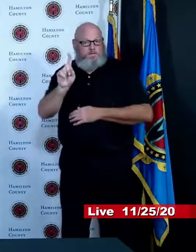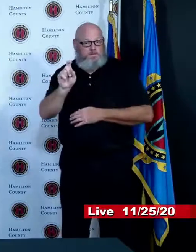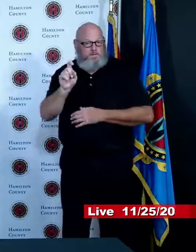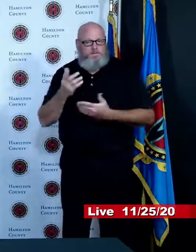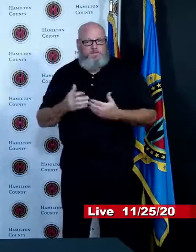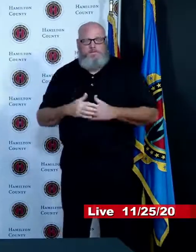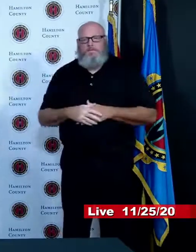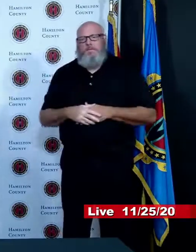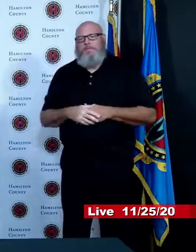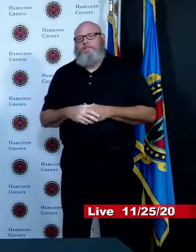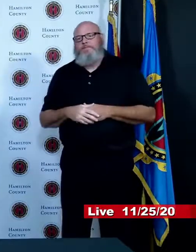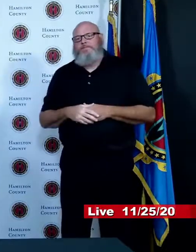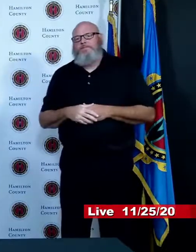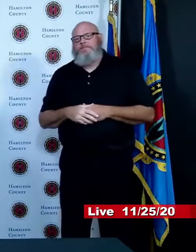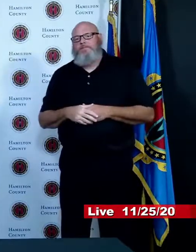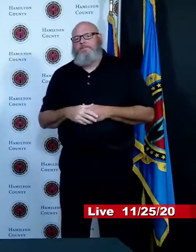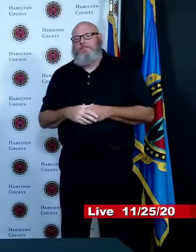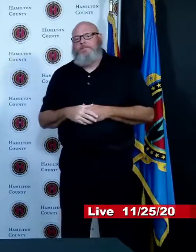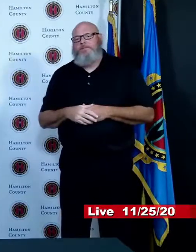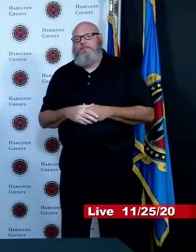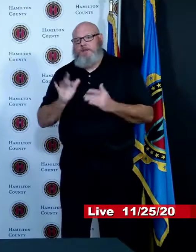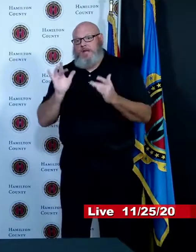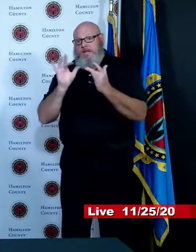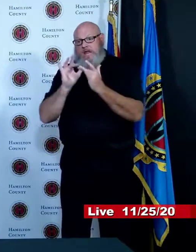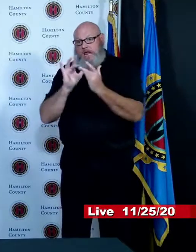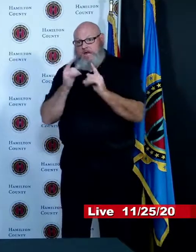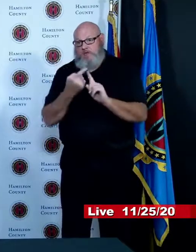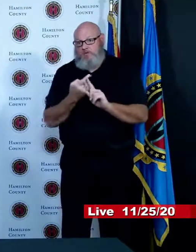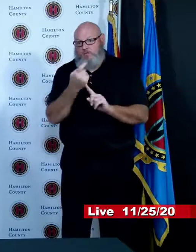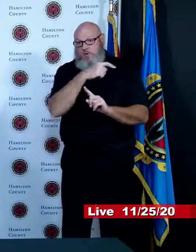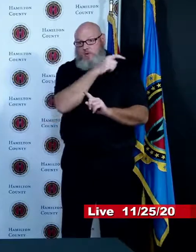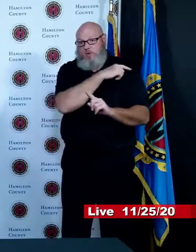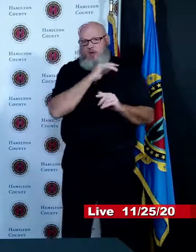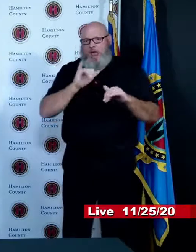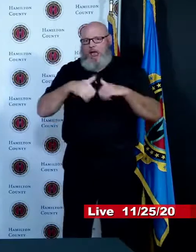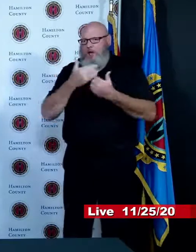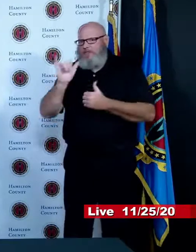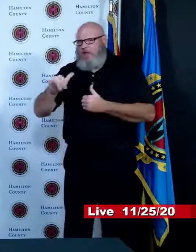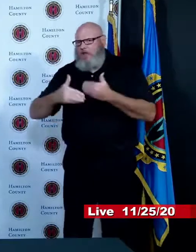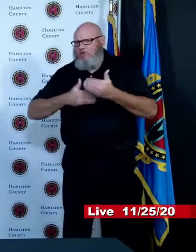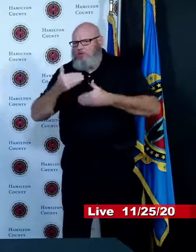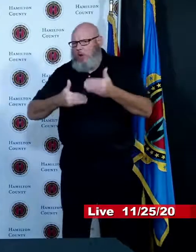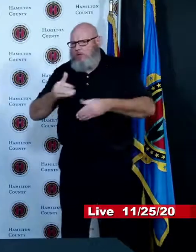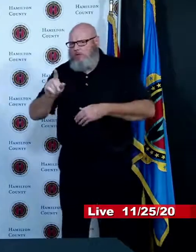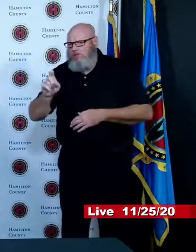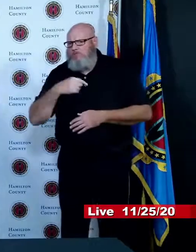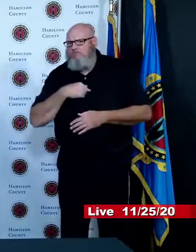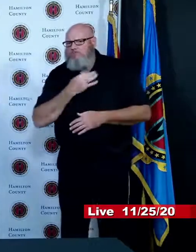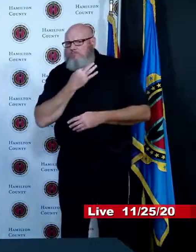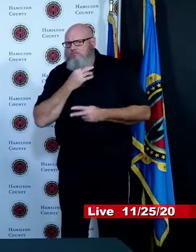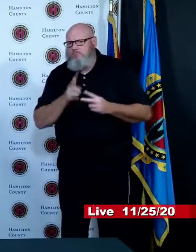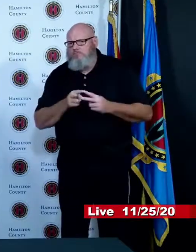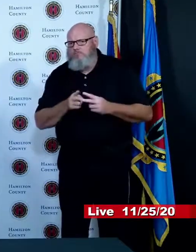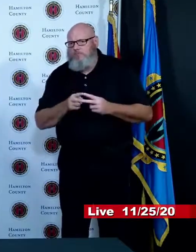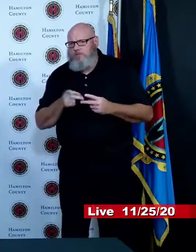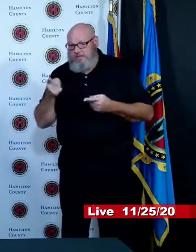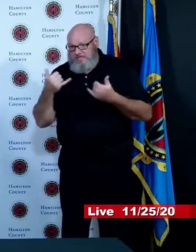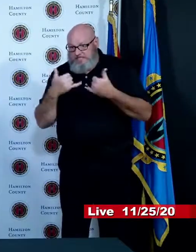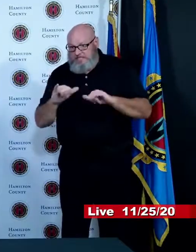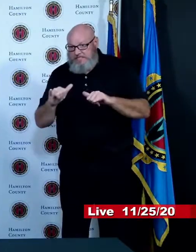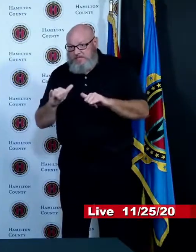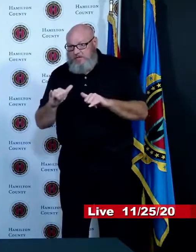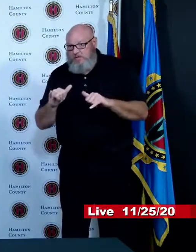how's the contact tracing going and are you are you actually are you still able to contact do